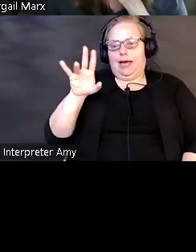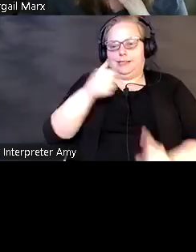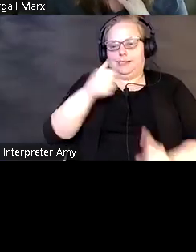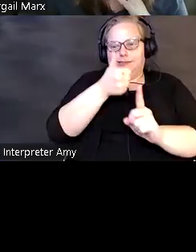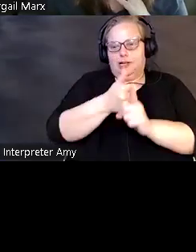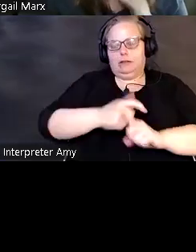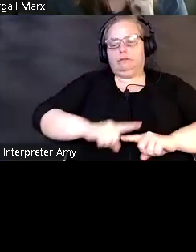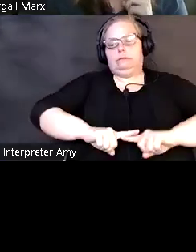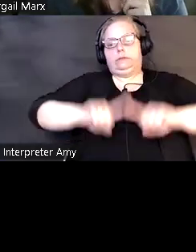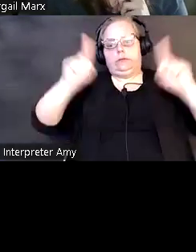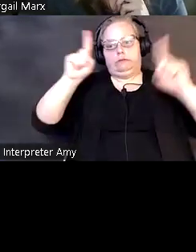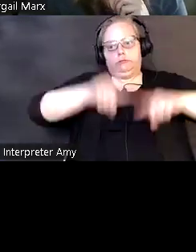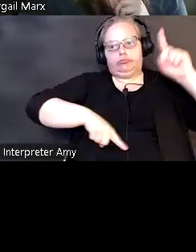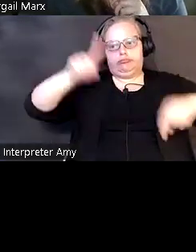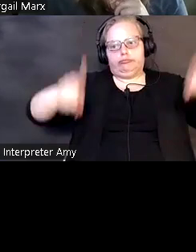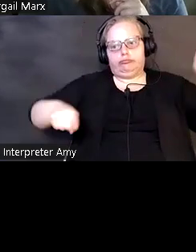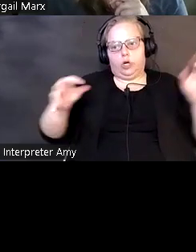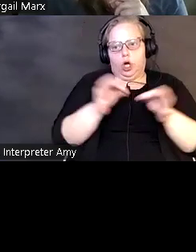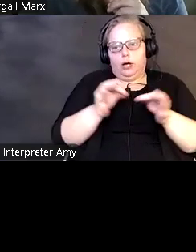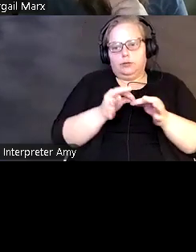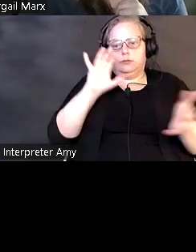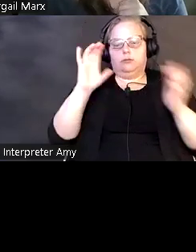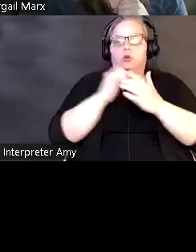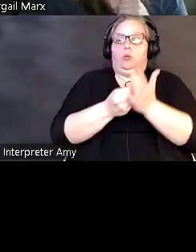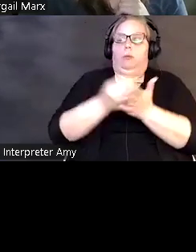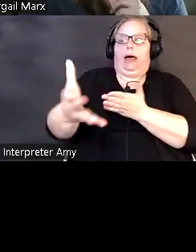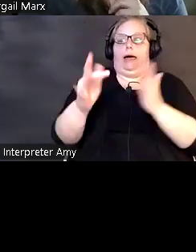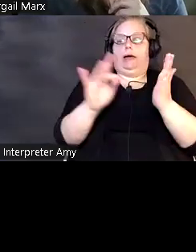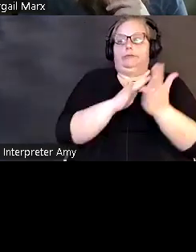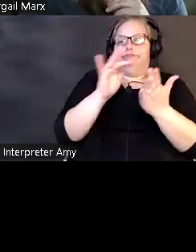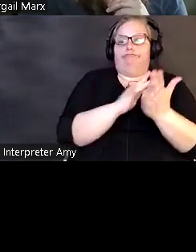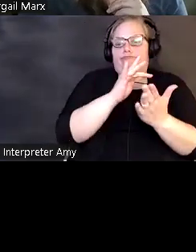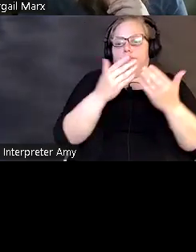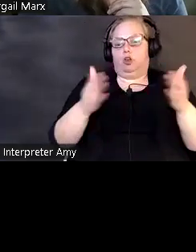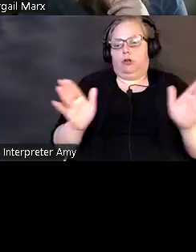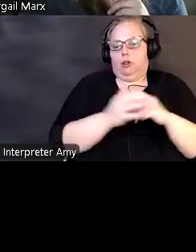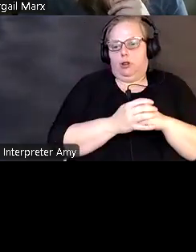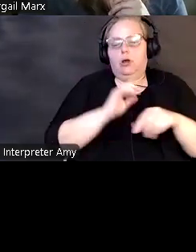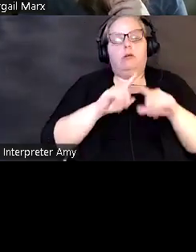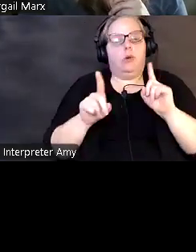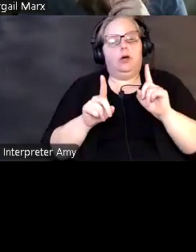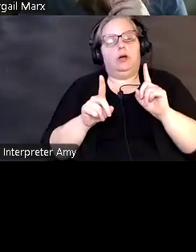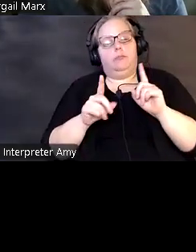cost compared to just buying tablet technology off the shelf, but it is that product rep,